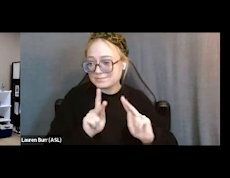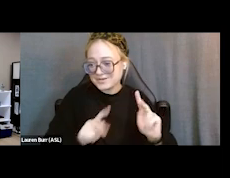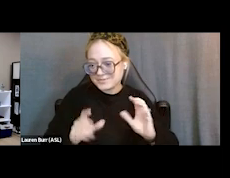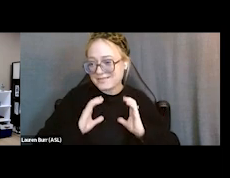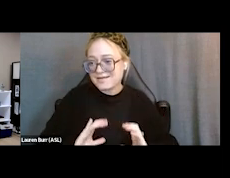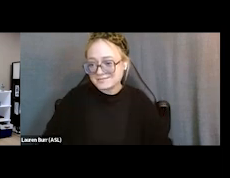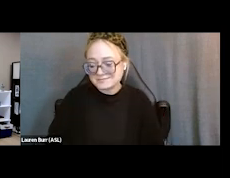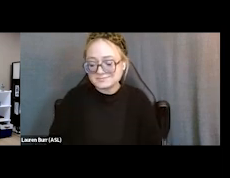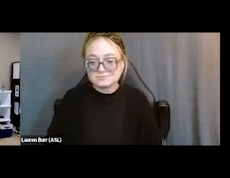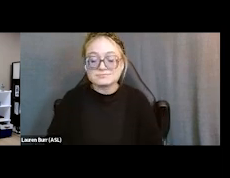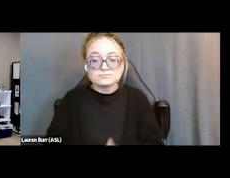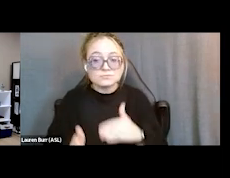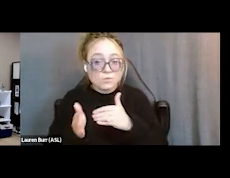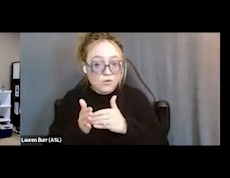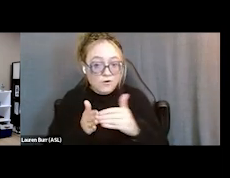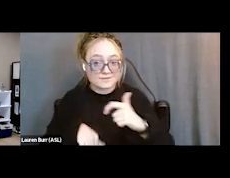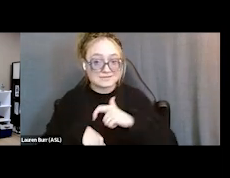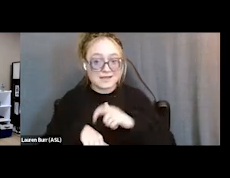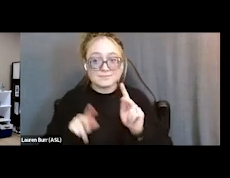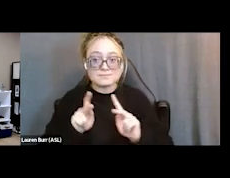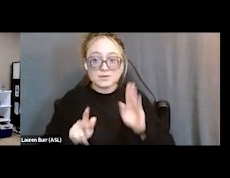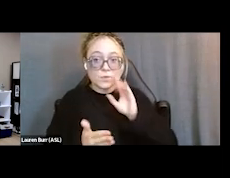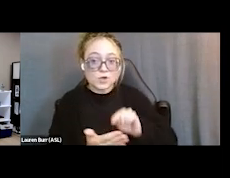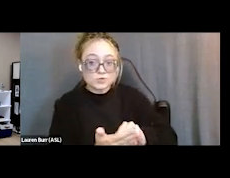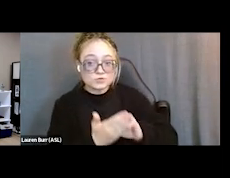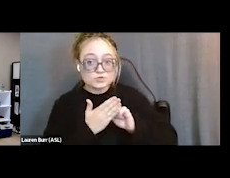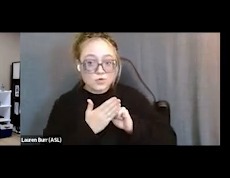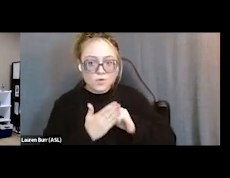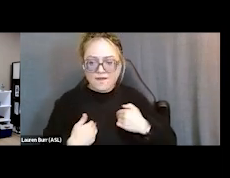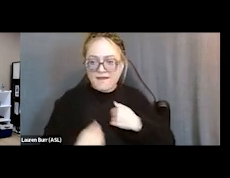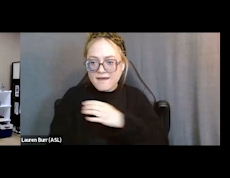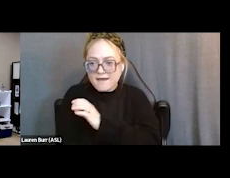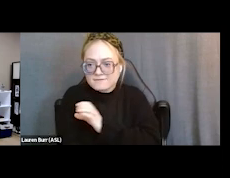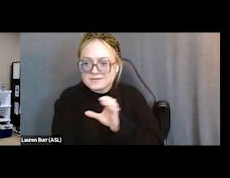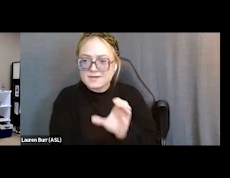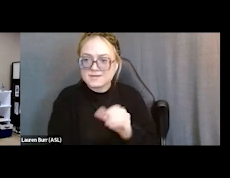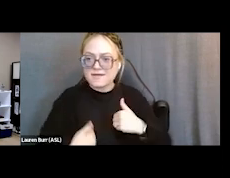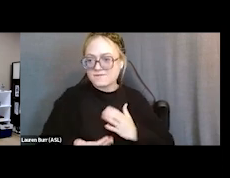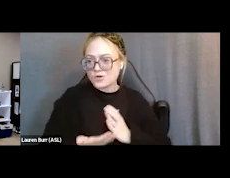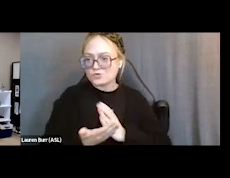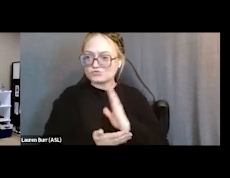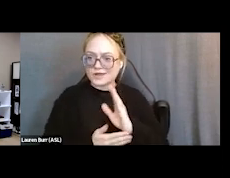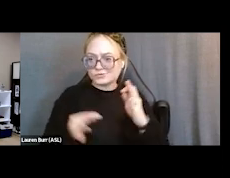And oftentimes people will show us that they have autonomy or the right to choose by showing us otherwise.